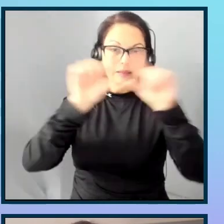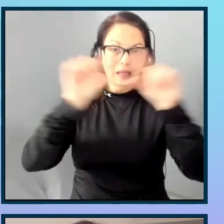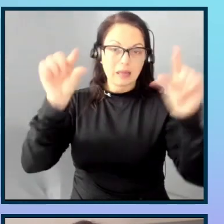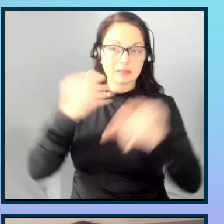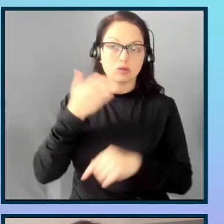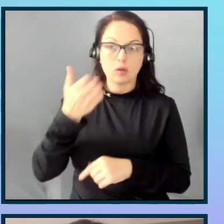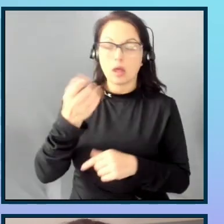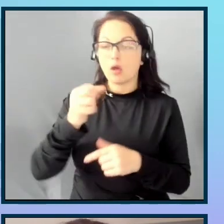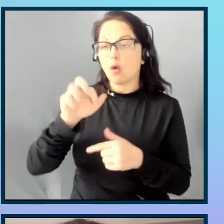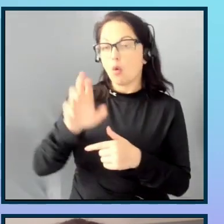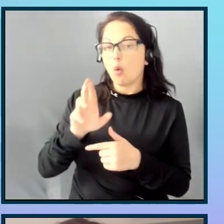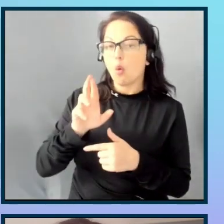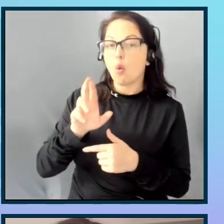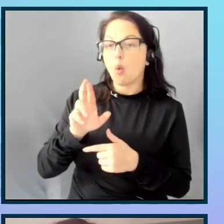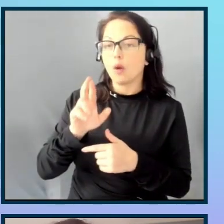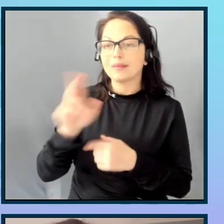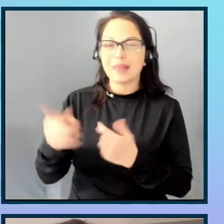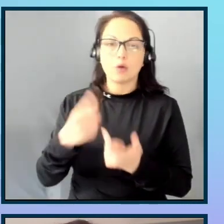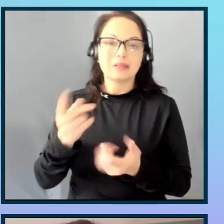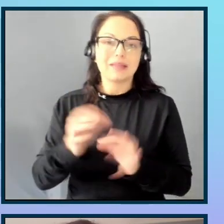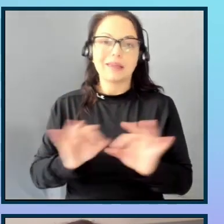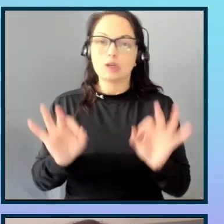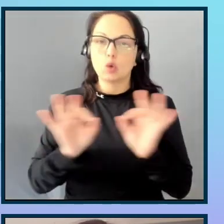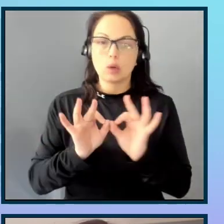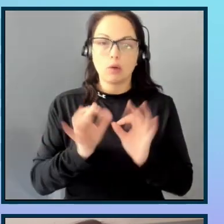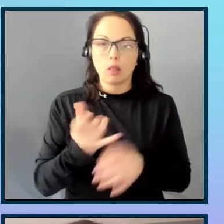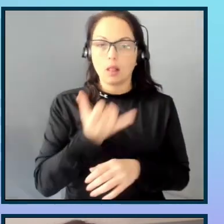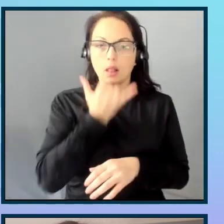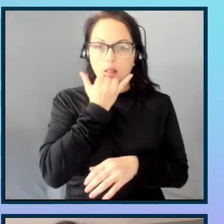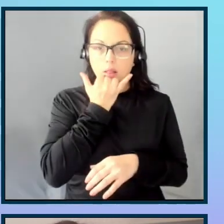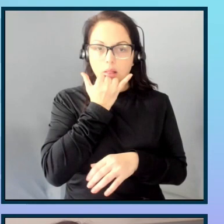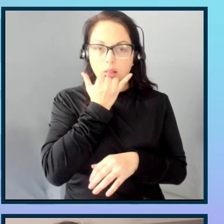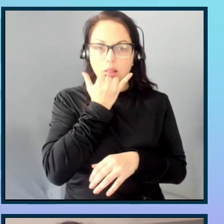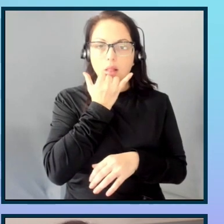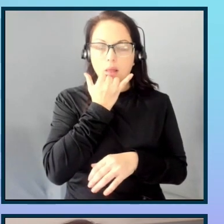or there is a critical error. So any critical errors rating is zero.